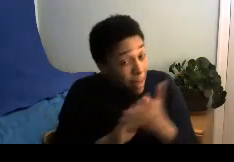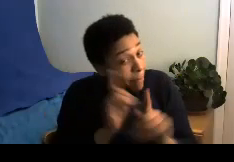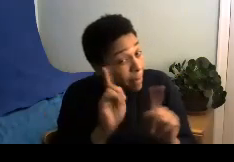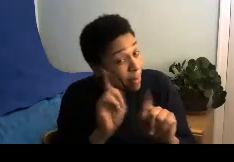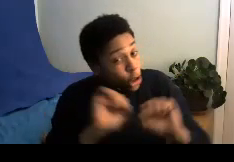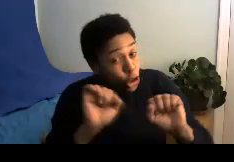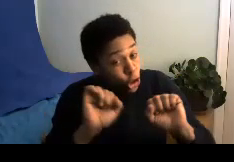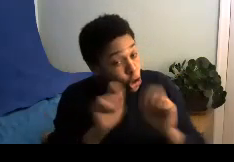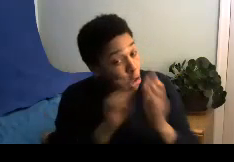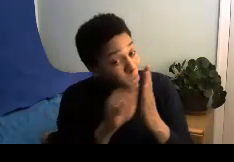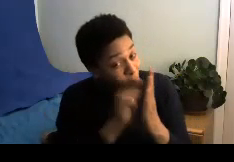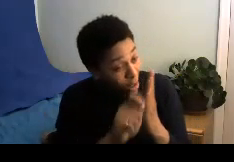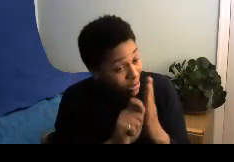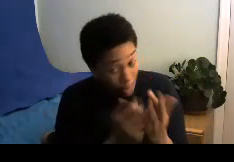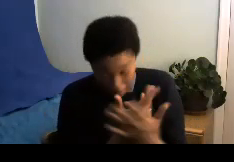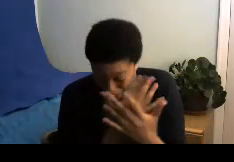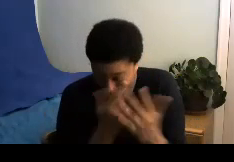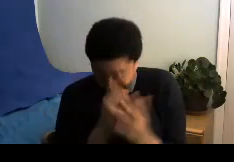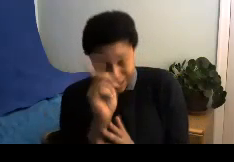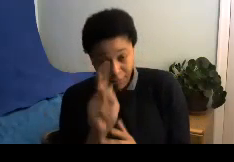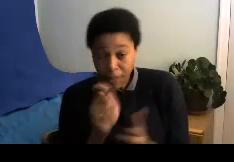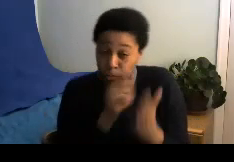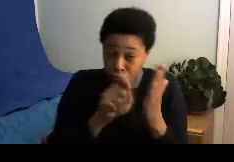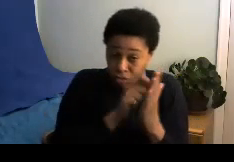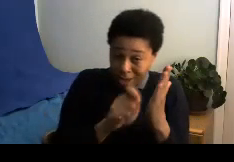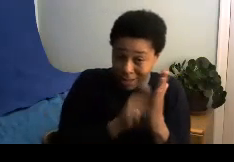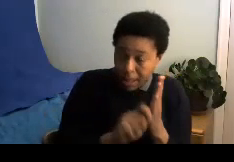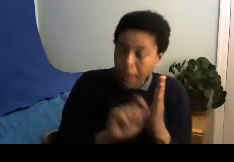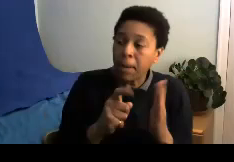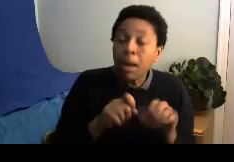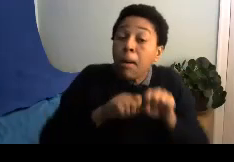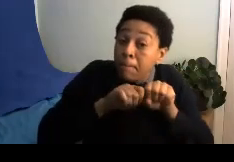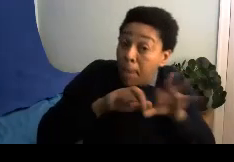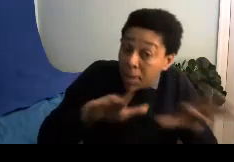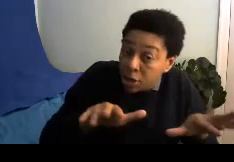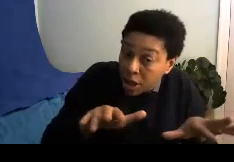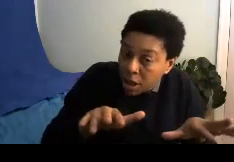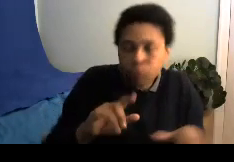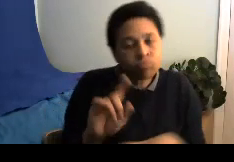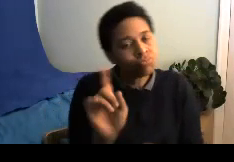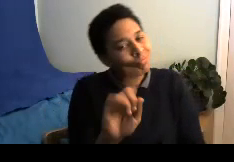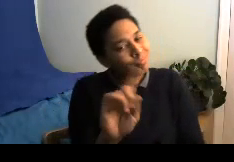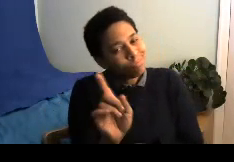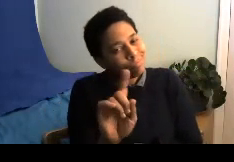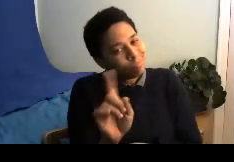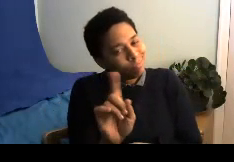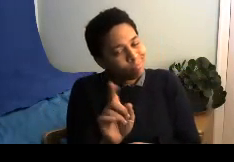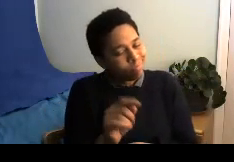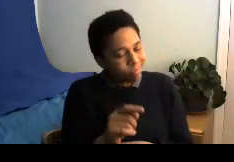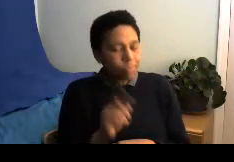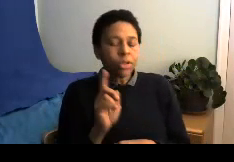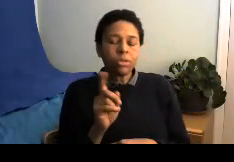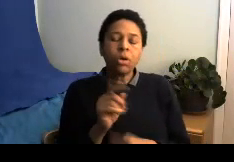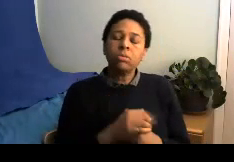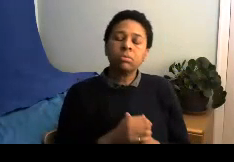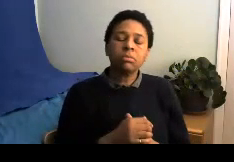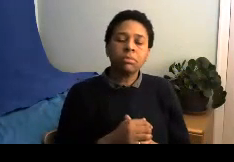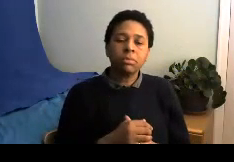the publishing publishing industry is now sort of starting to get up to speed in terms of who's out there. And, you know,